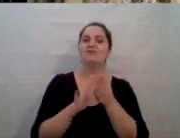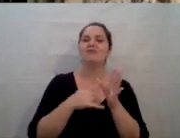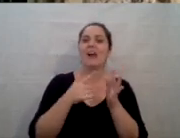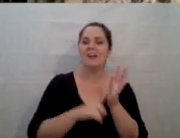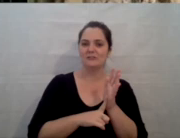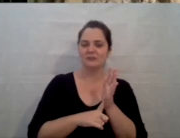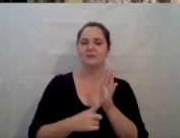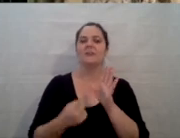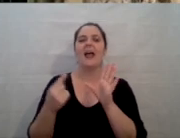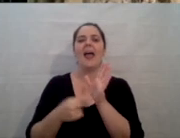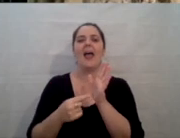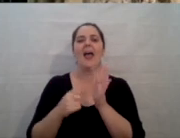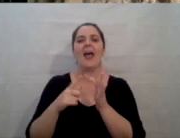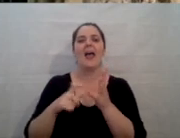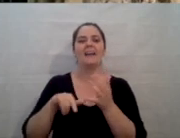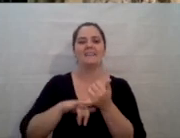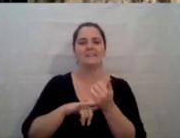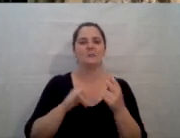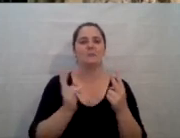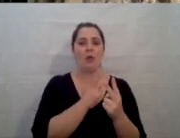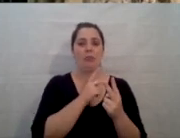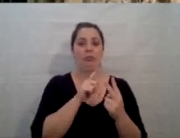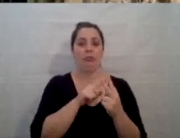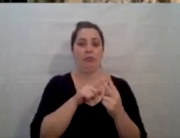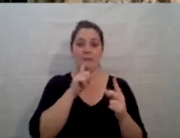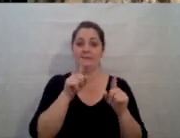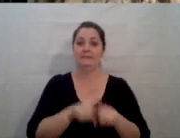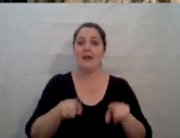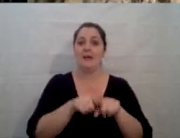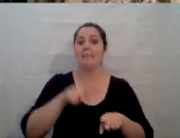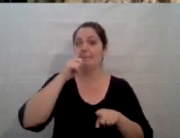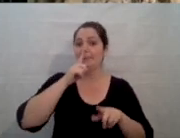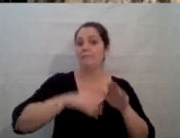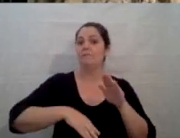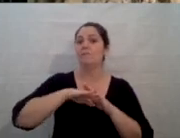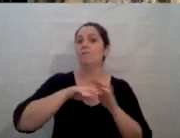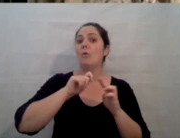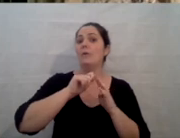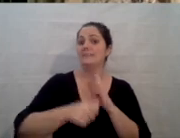and Rachel and Atticus are going to be with us throughout this whole series and I apologise for walking back and forth in front of them as I speak here.